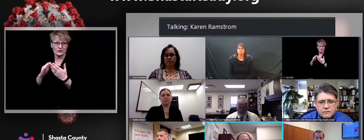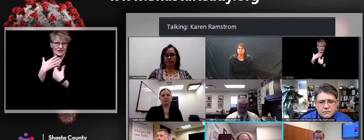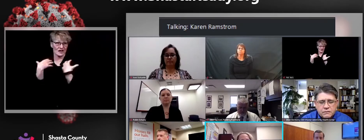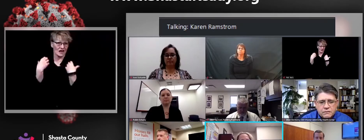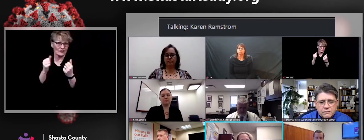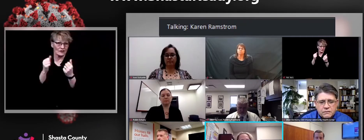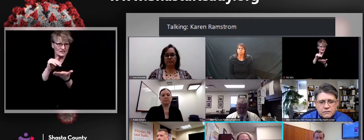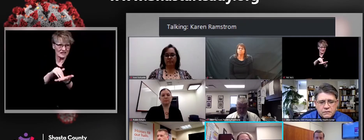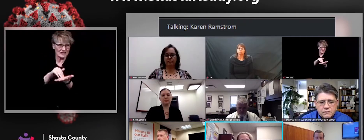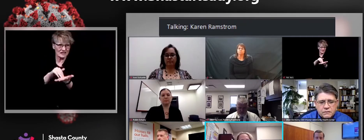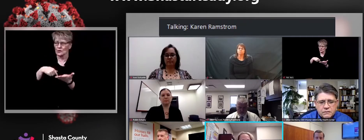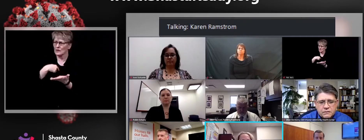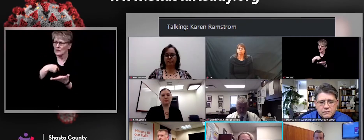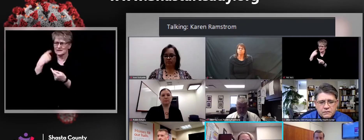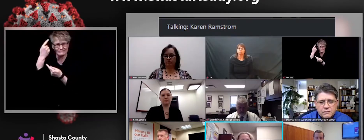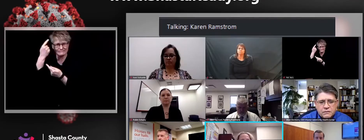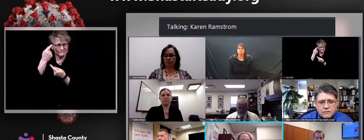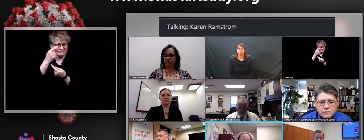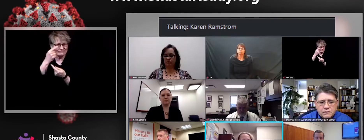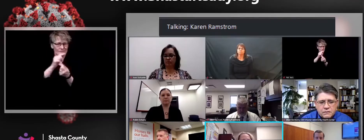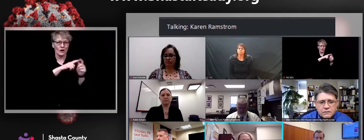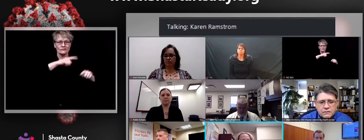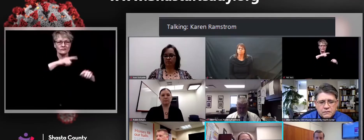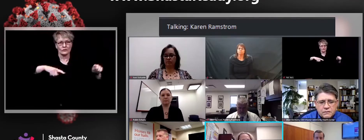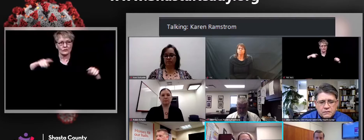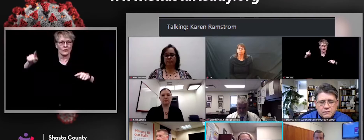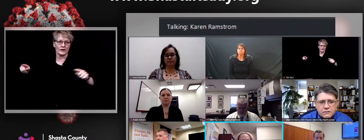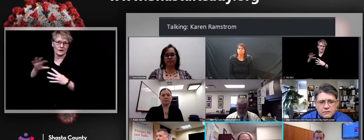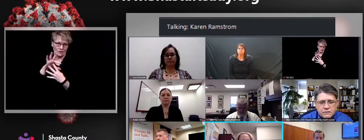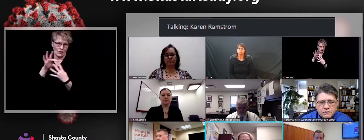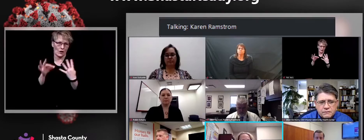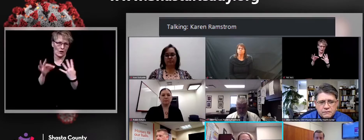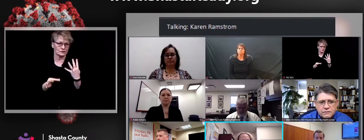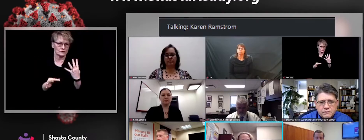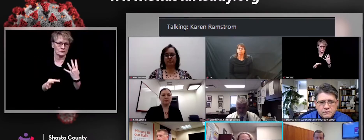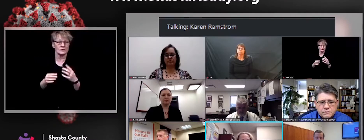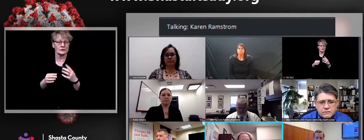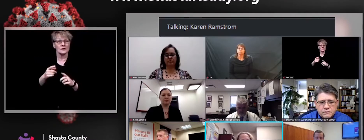refrigeration is more stable and so that makes it easier for us to go out to the community.